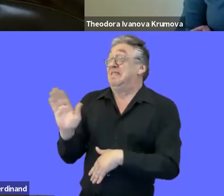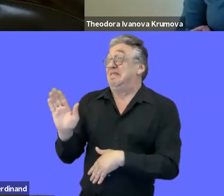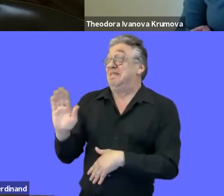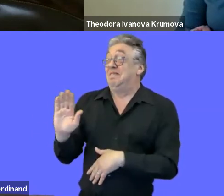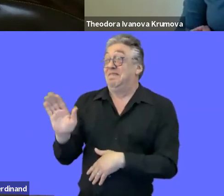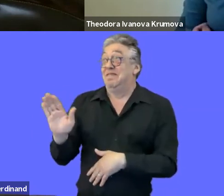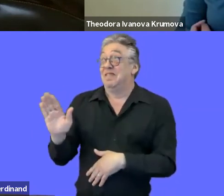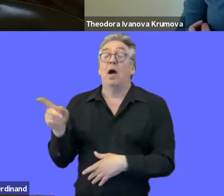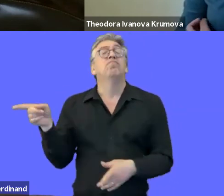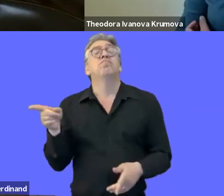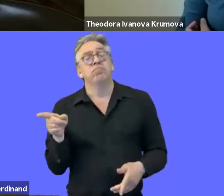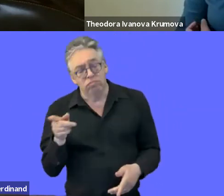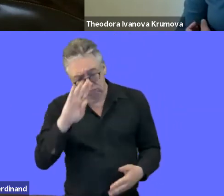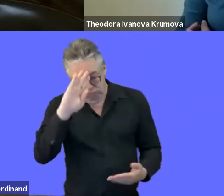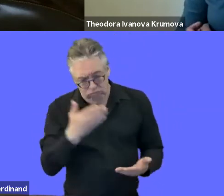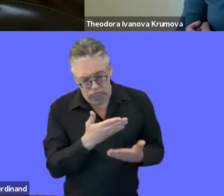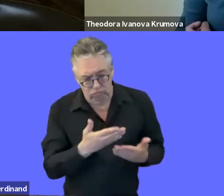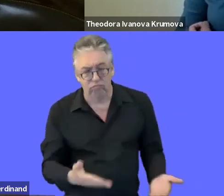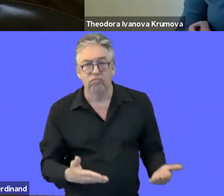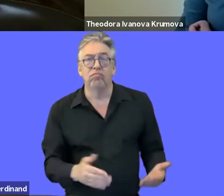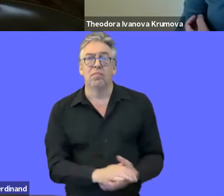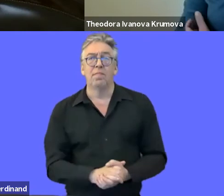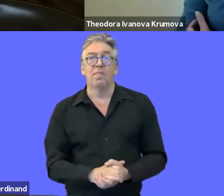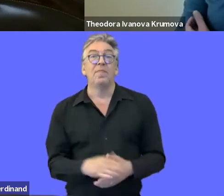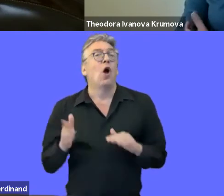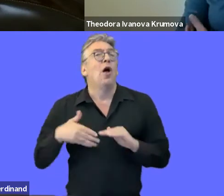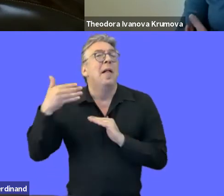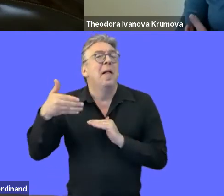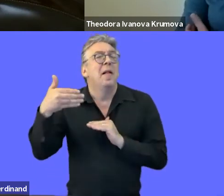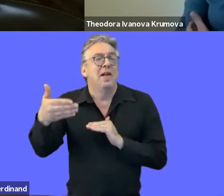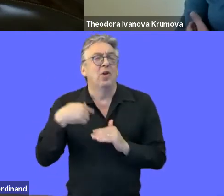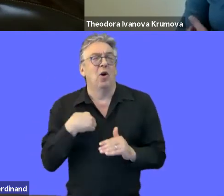on the anonymity of the authors in the case.